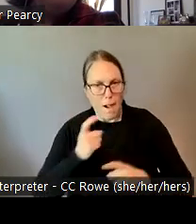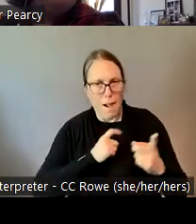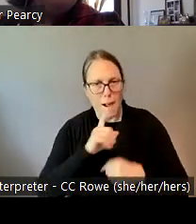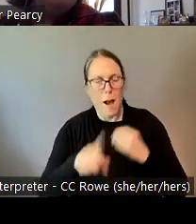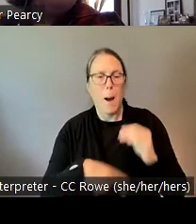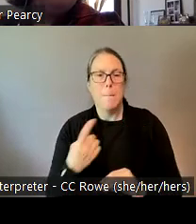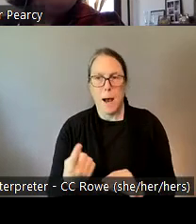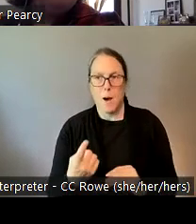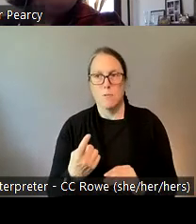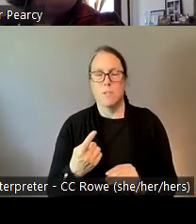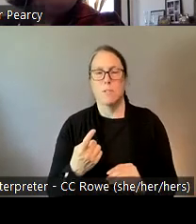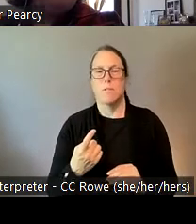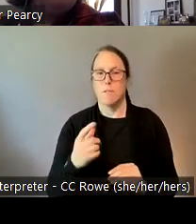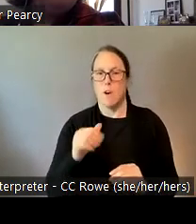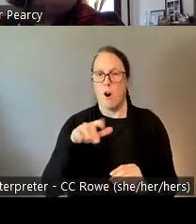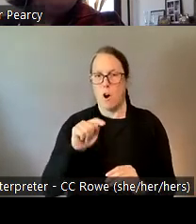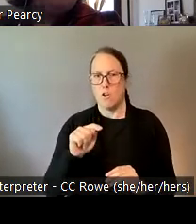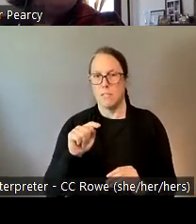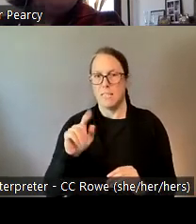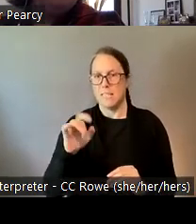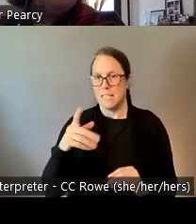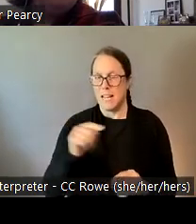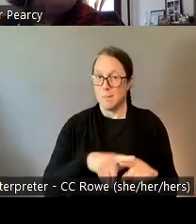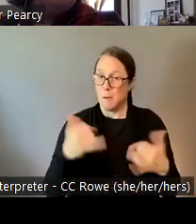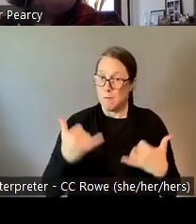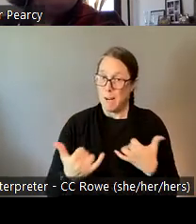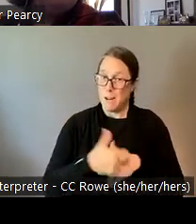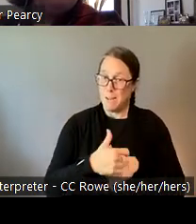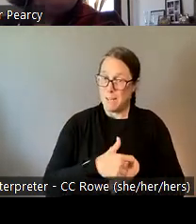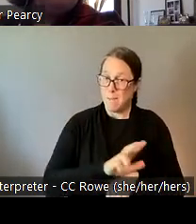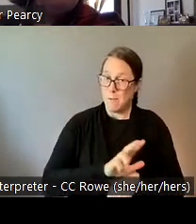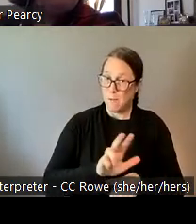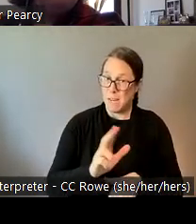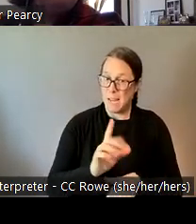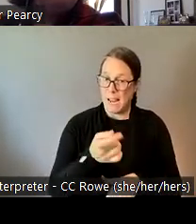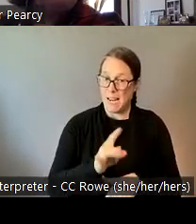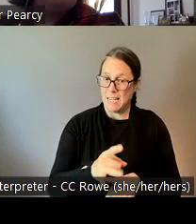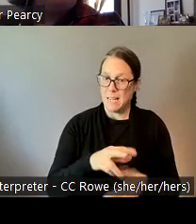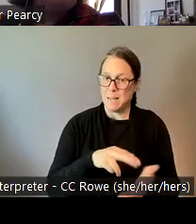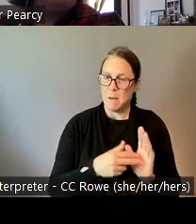So in the interest of just getting through our presentation, we're gonna keep moving with this information